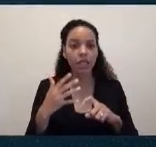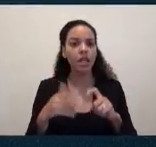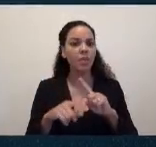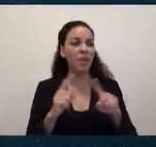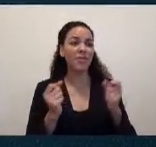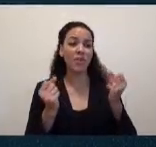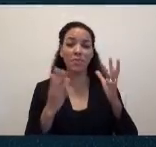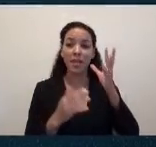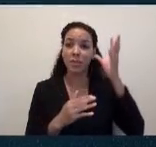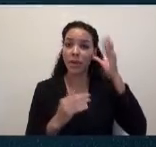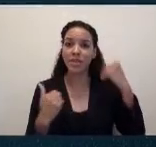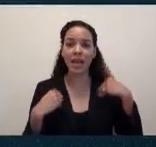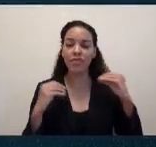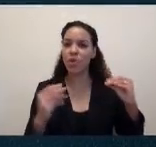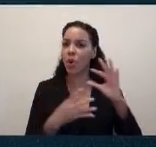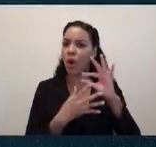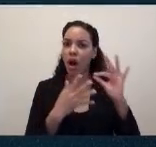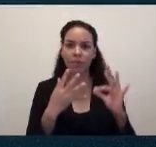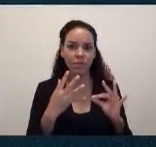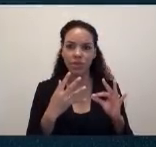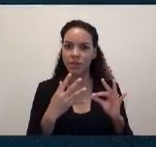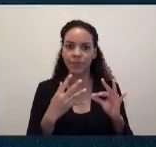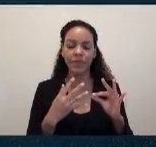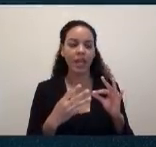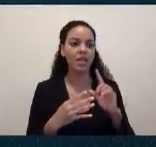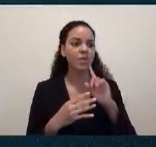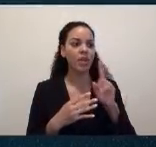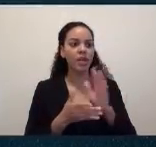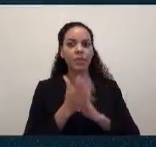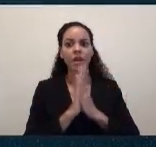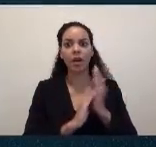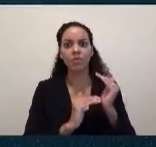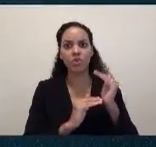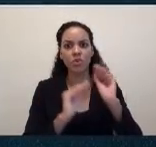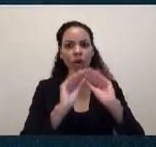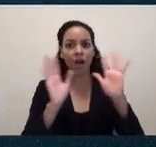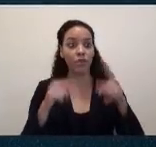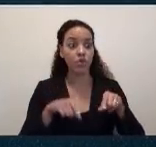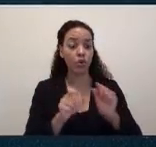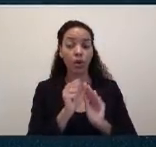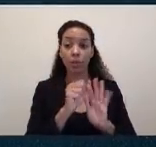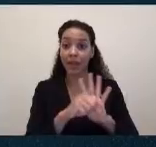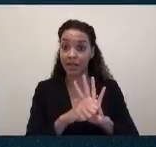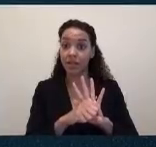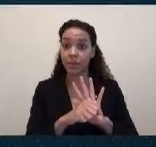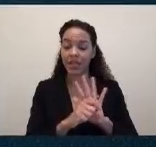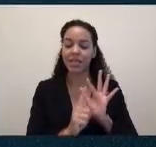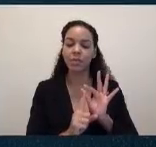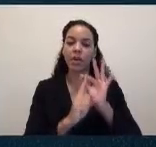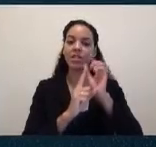and this is something that has become all too obvious during the pandemic, especially, for those essential workers.